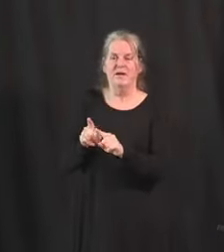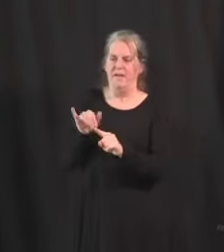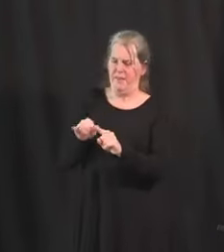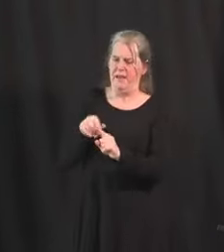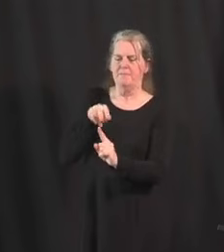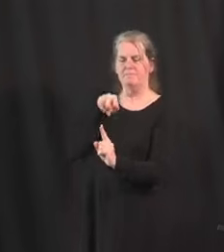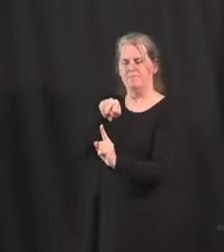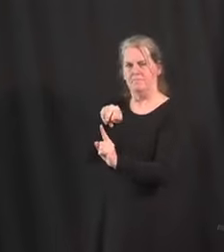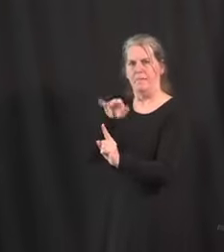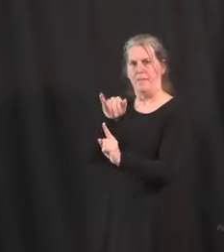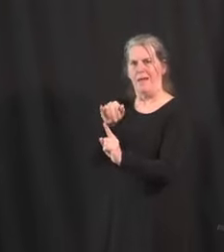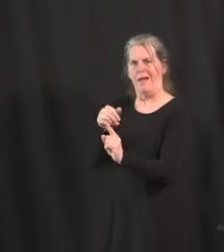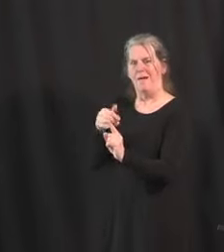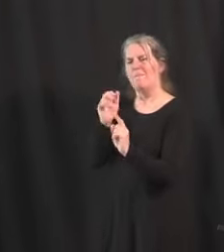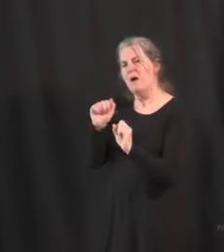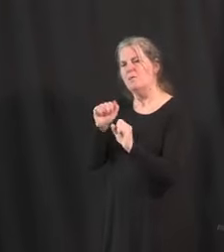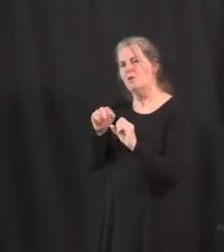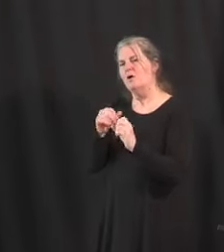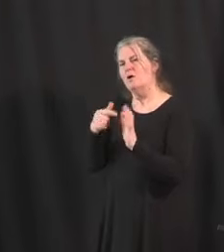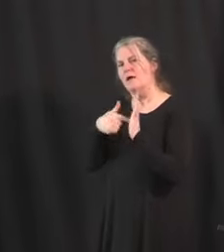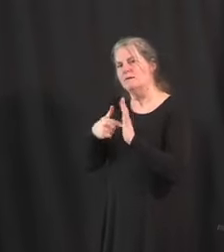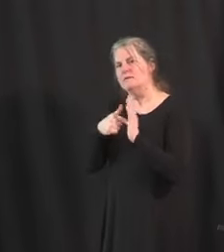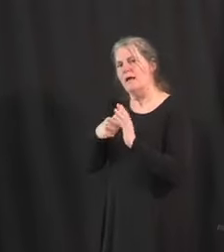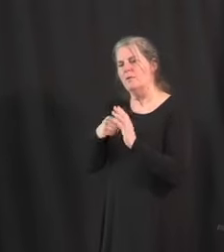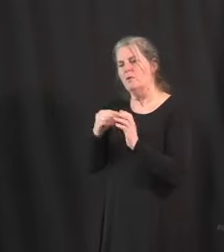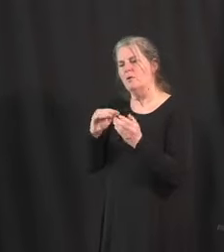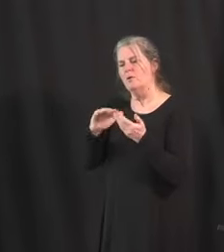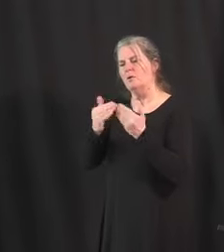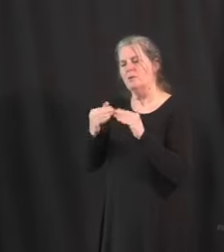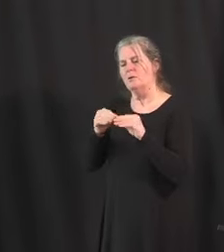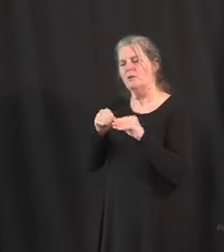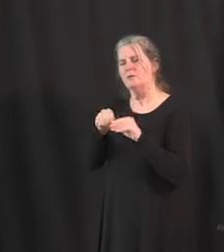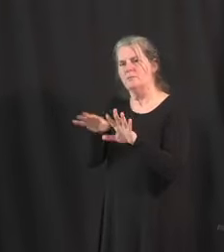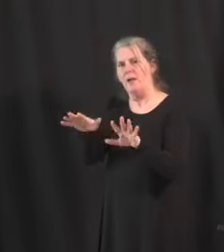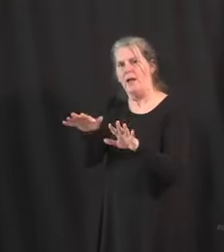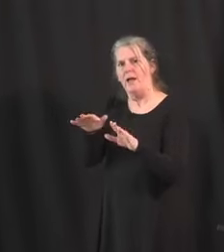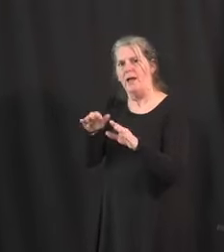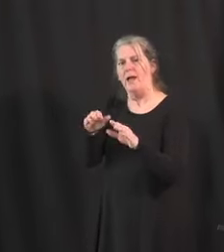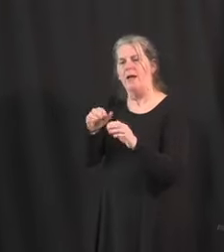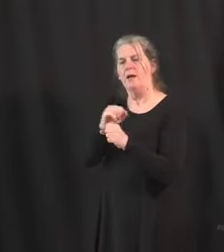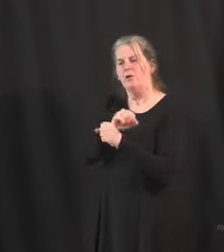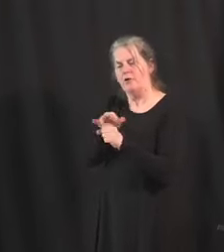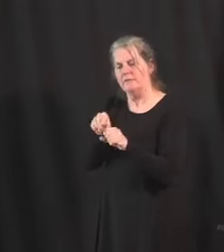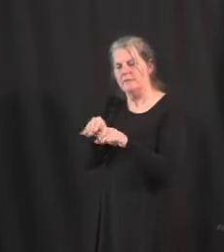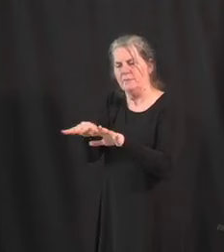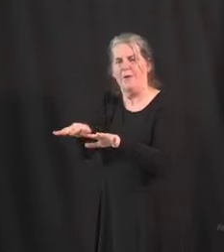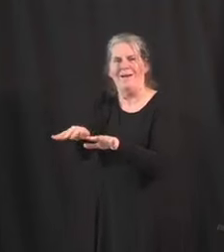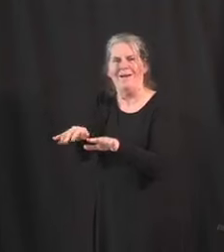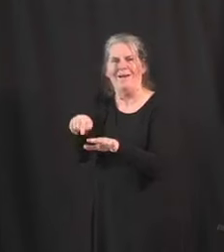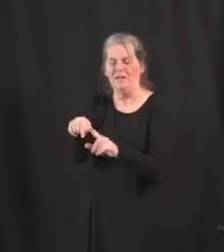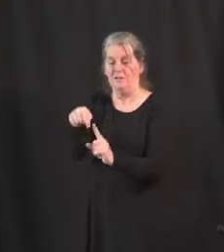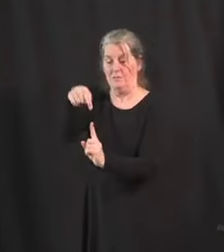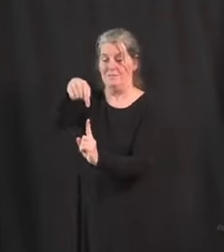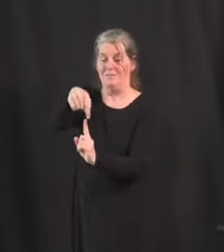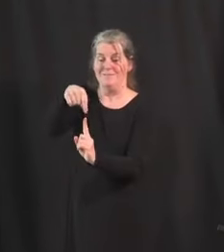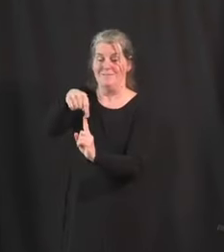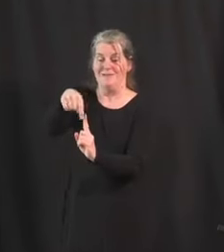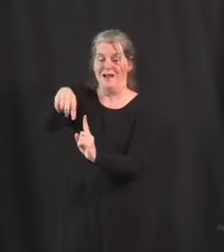SO THEN WE, OF COURSE, AS ALWAYS DRAW THE CIRCLE OF CONTACT TRACING AROUND THAT CASE.